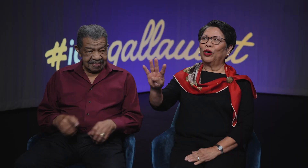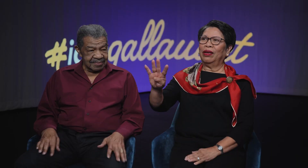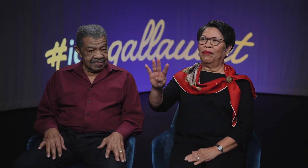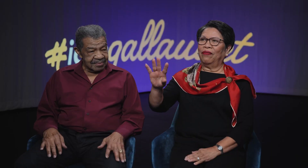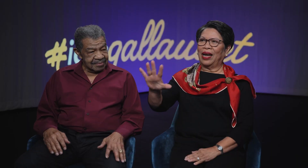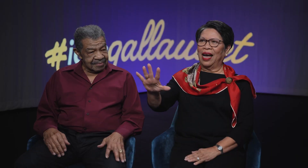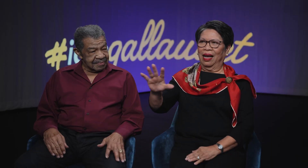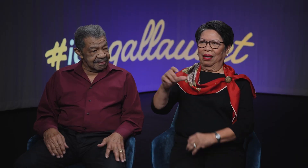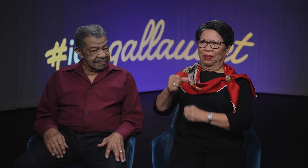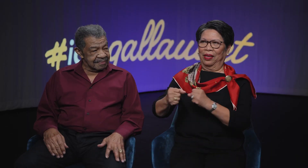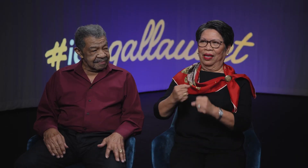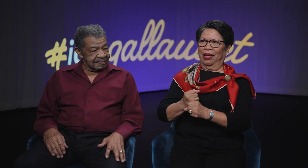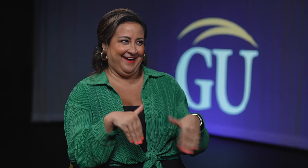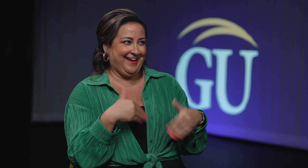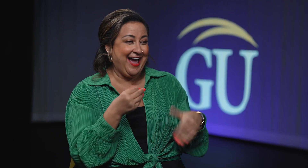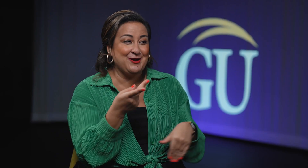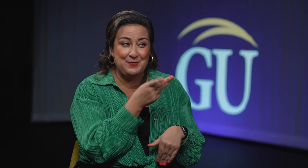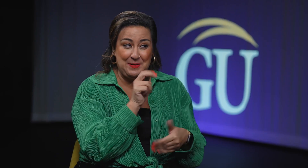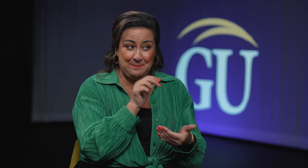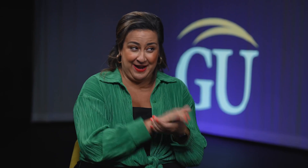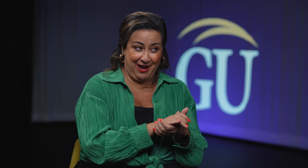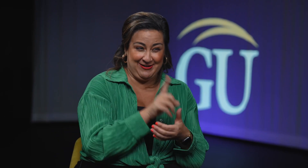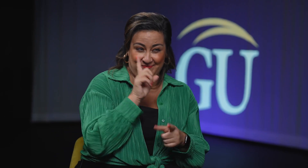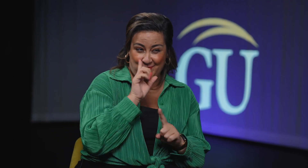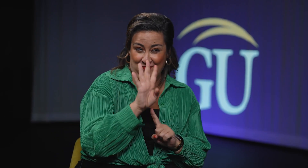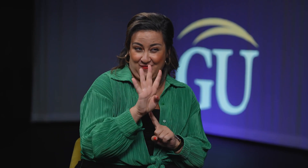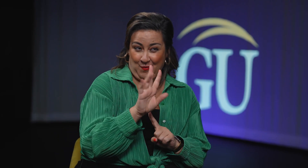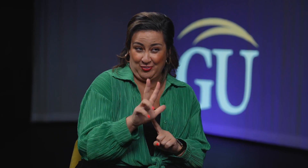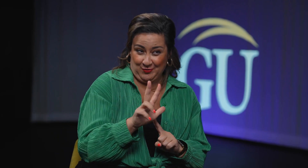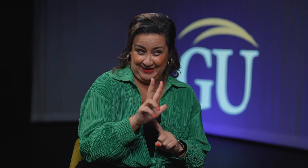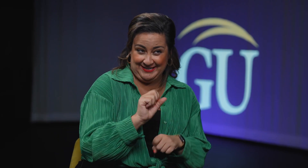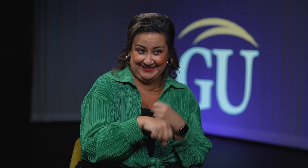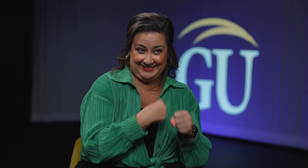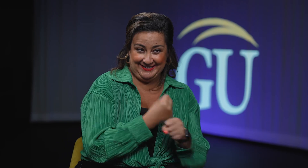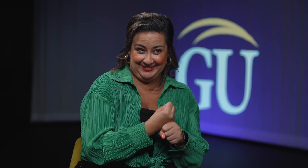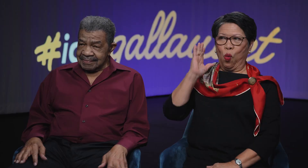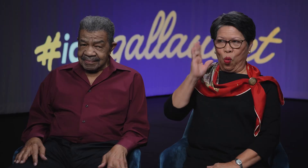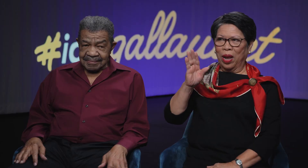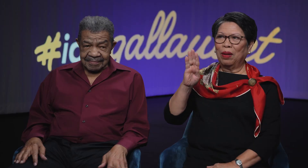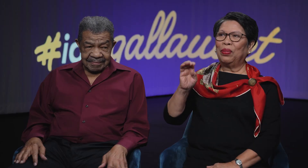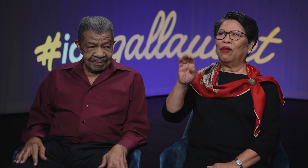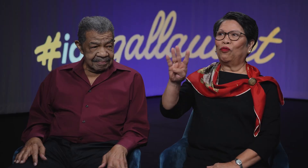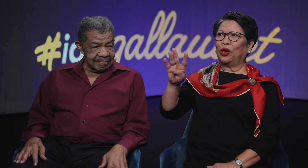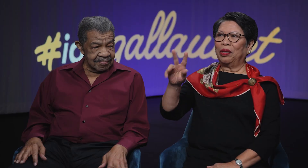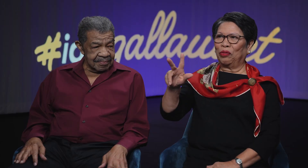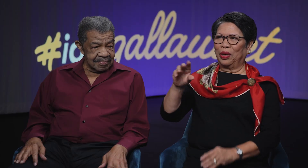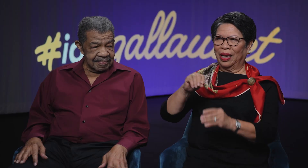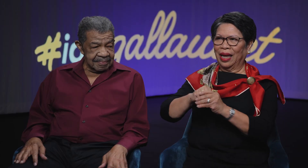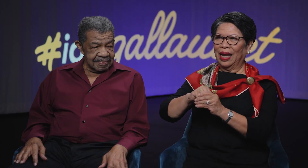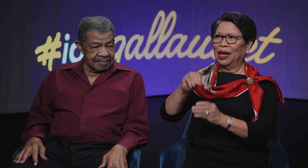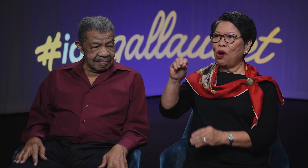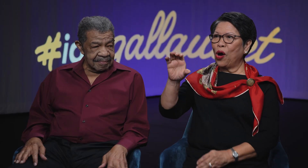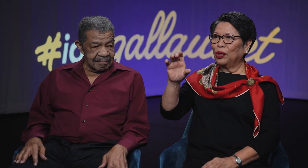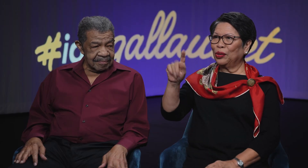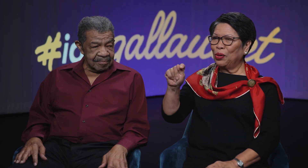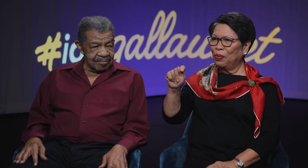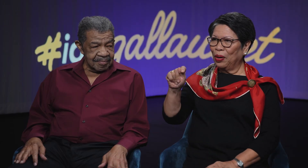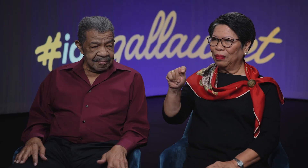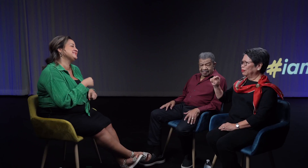45 years ago. Wow! And you've been married for 43 years? It will be 43 in October.